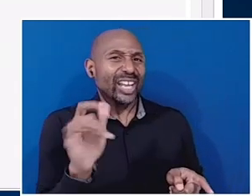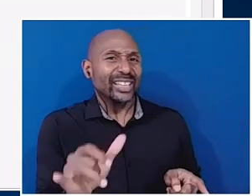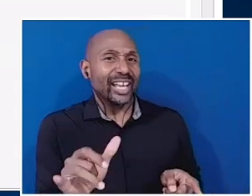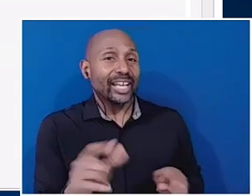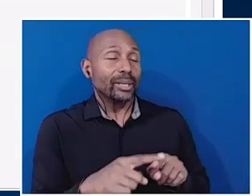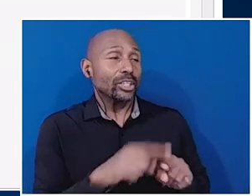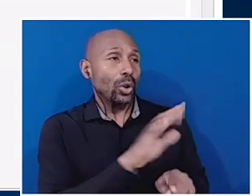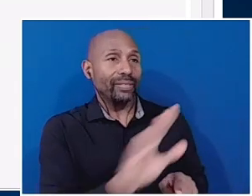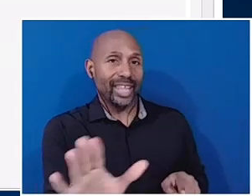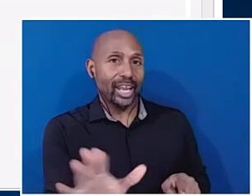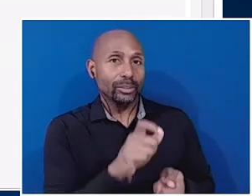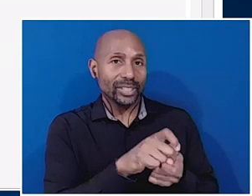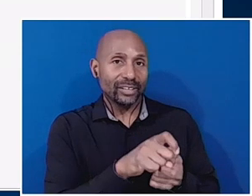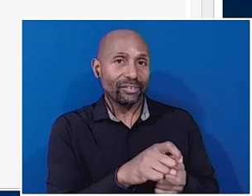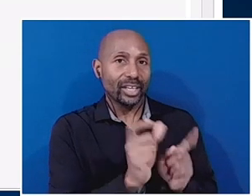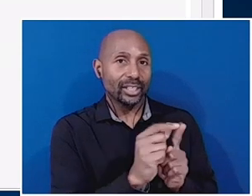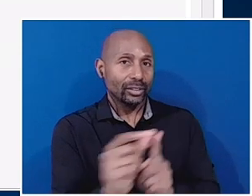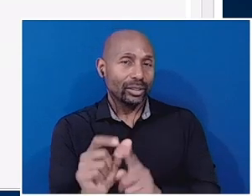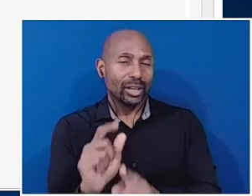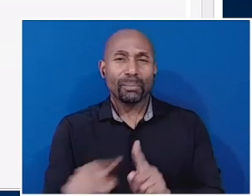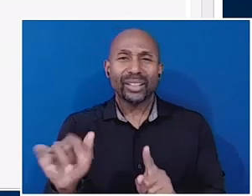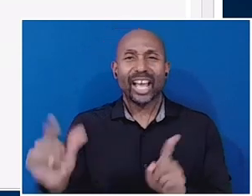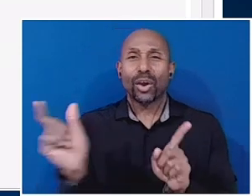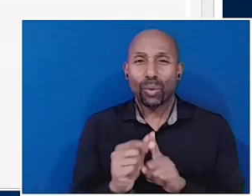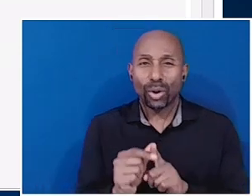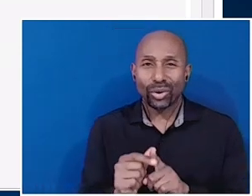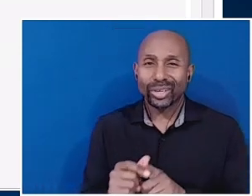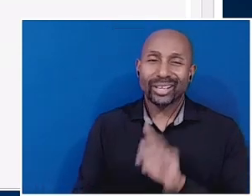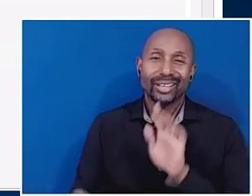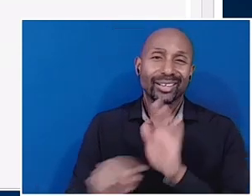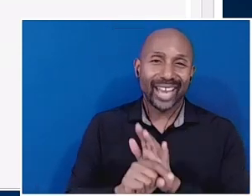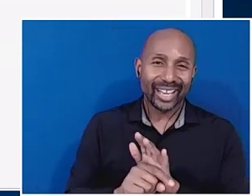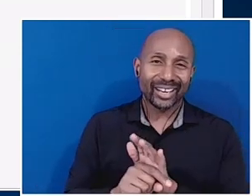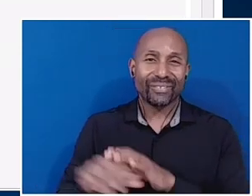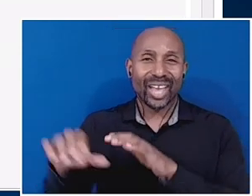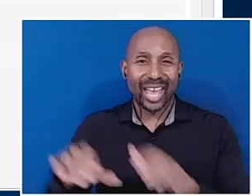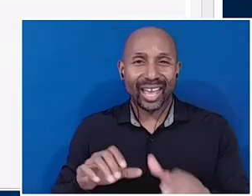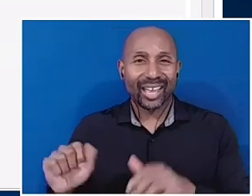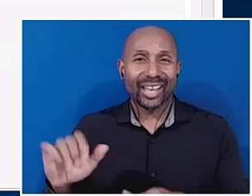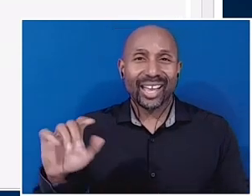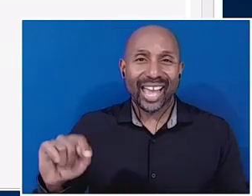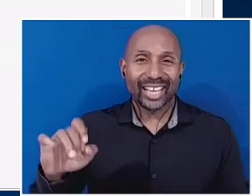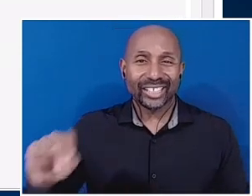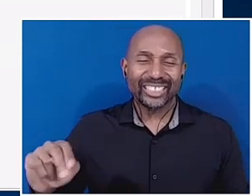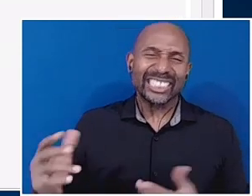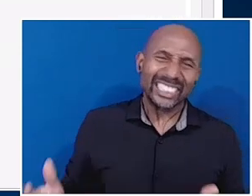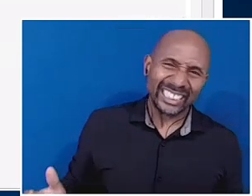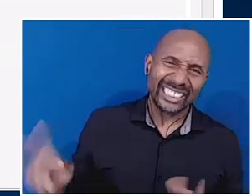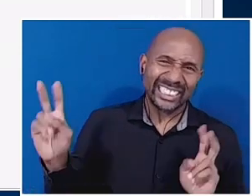But just the term negative action is not, I mean, you know, I might think that a